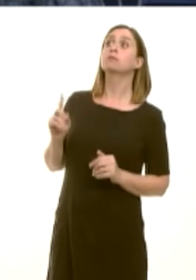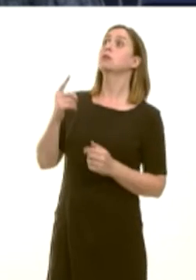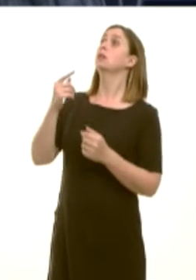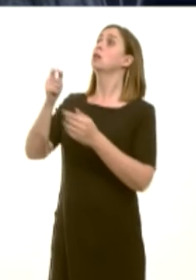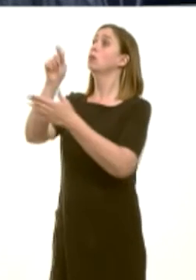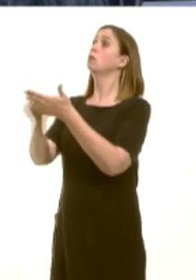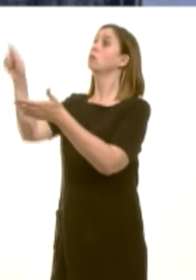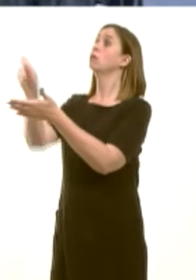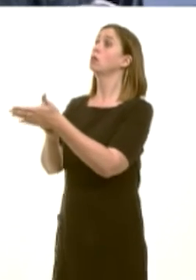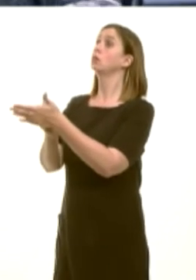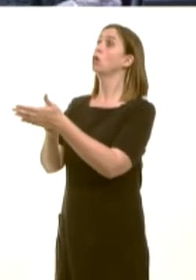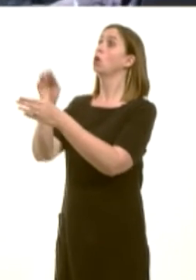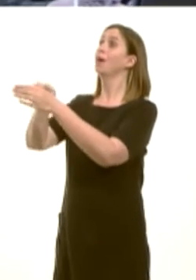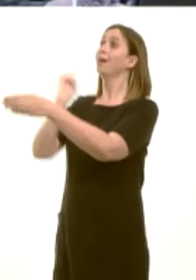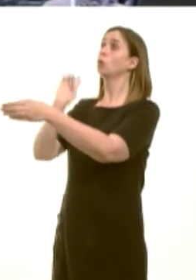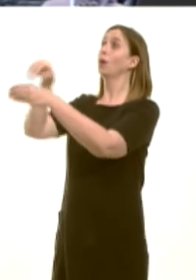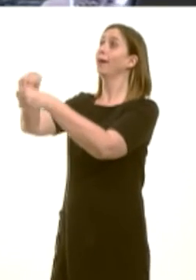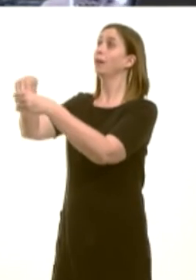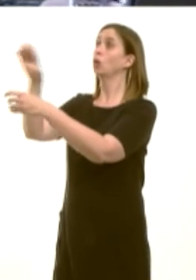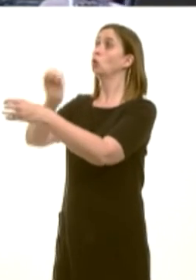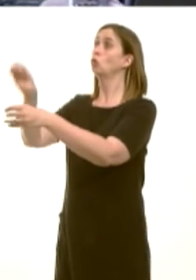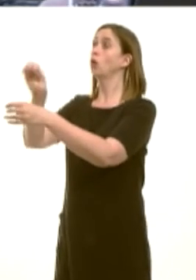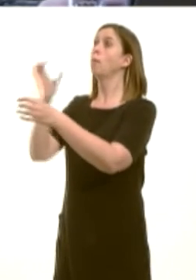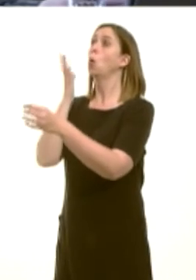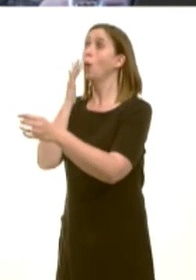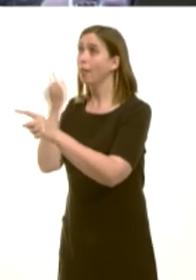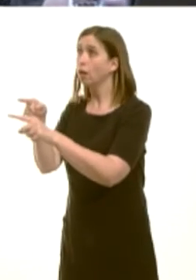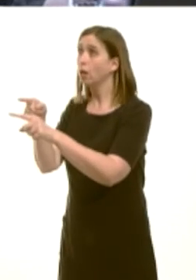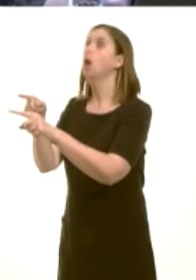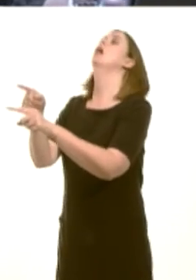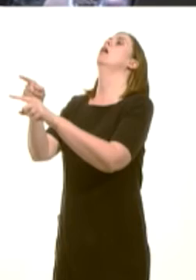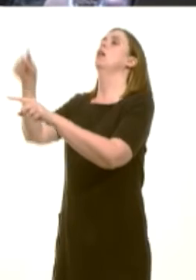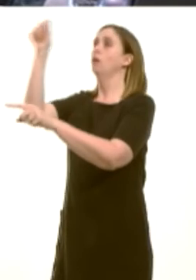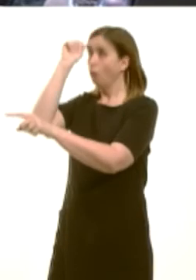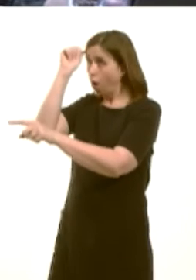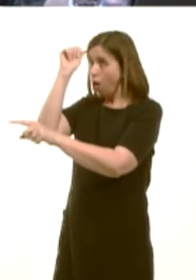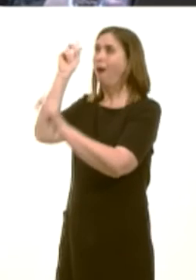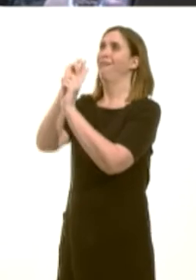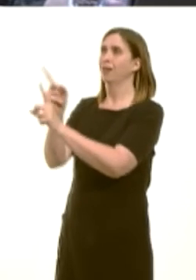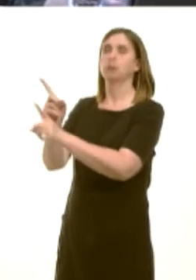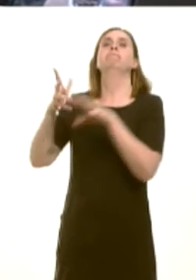start on bringing together a cross-party campaign. On this issue, it is right to say that there